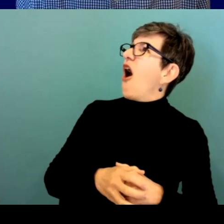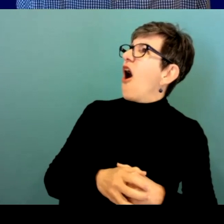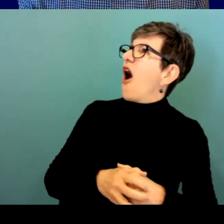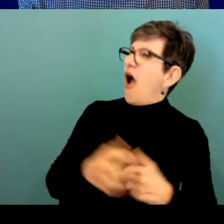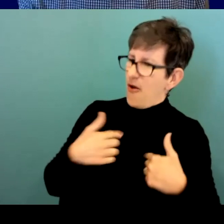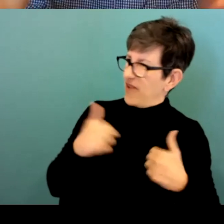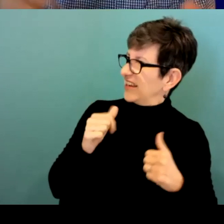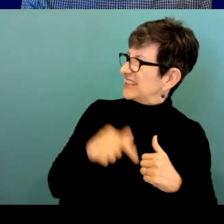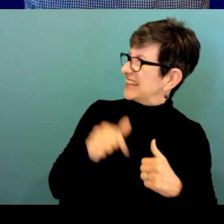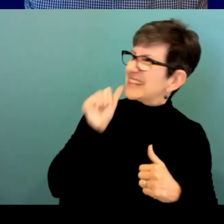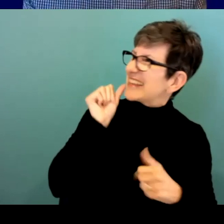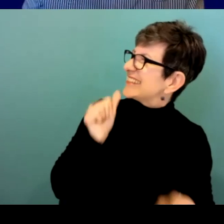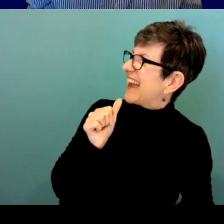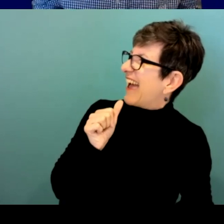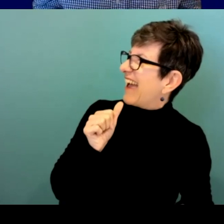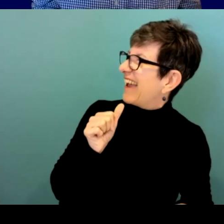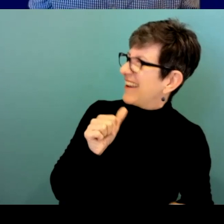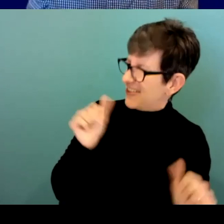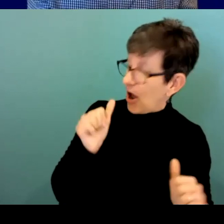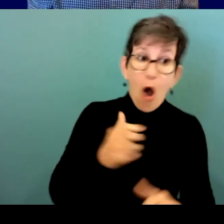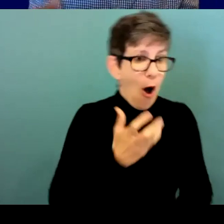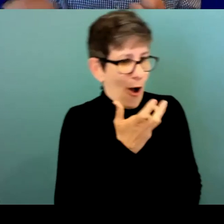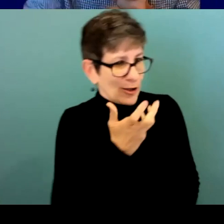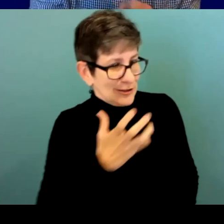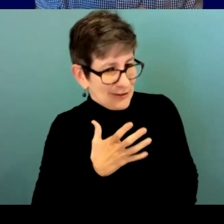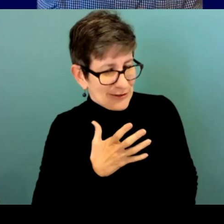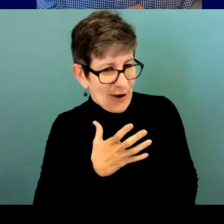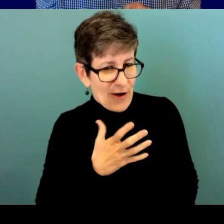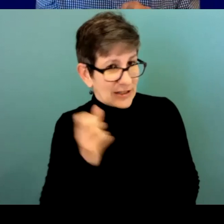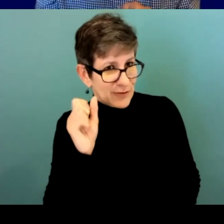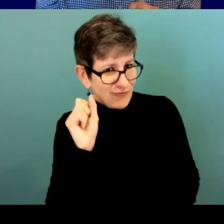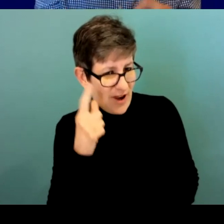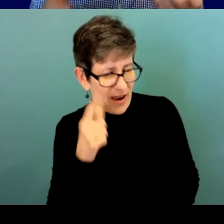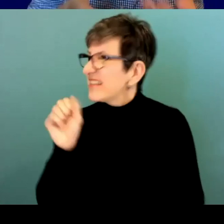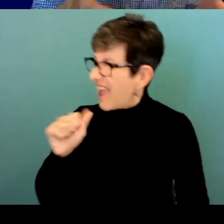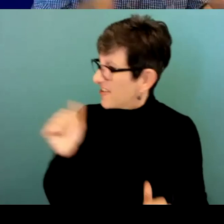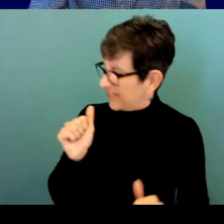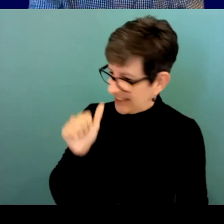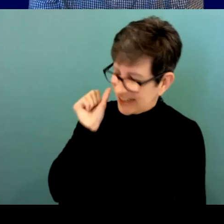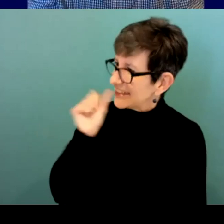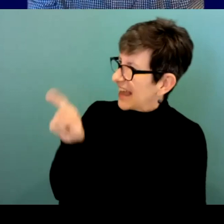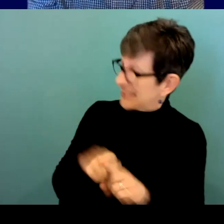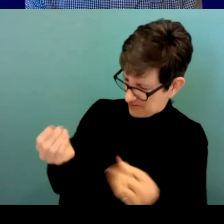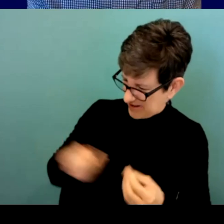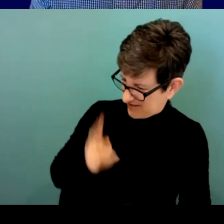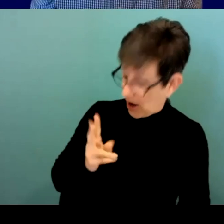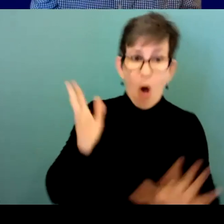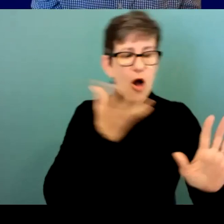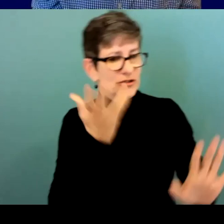They'd all laugh and carry on and I would say, "Oh I'm really sorry." They would say, "Yeah, we just did this yesterday." I would say, "Oh okay. I don't expect you to do it again."